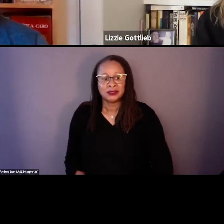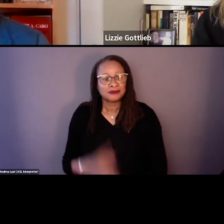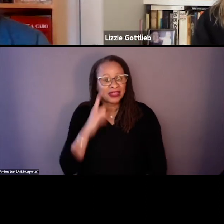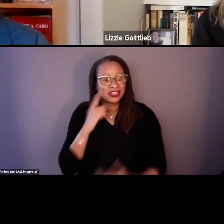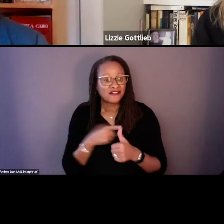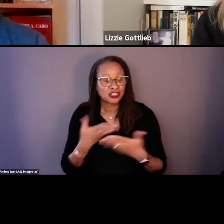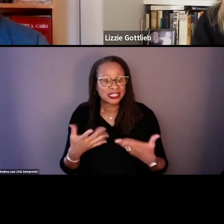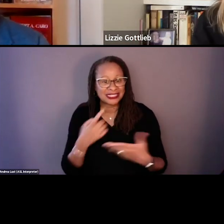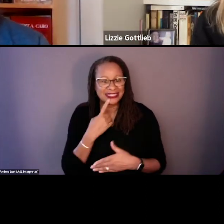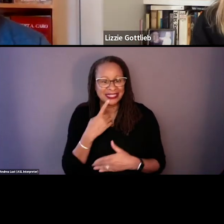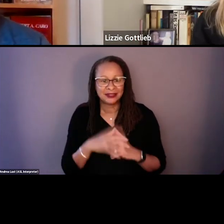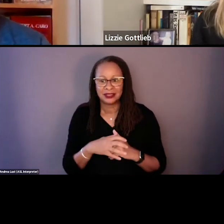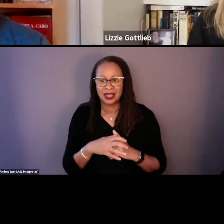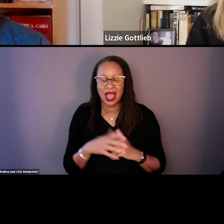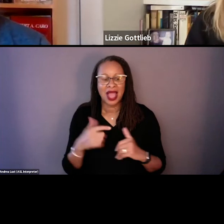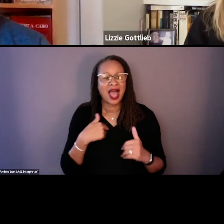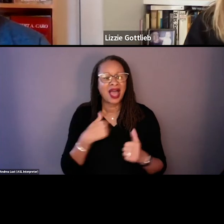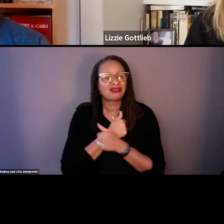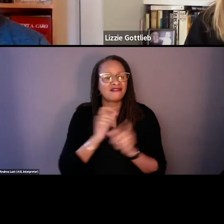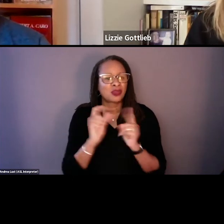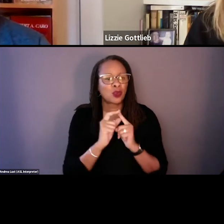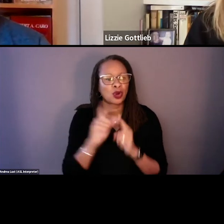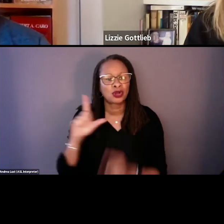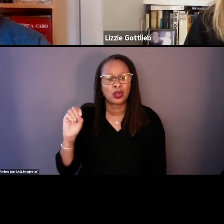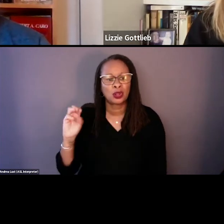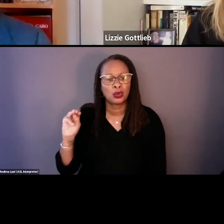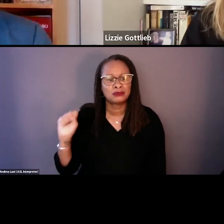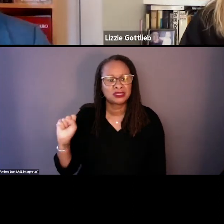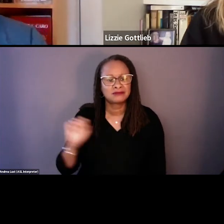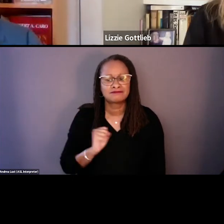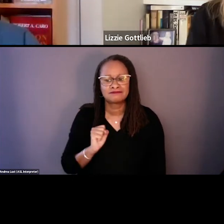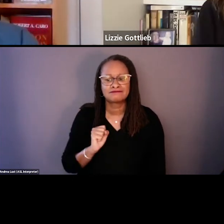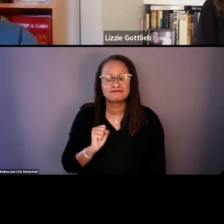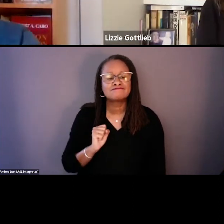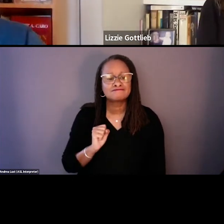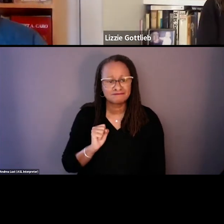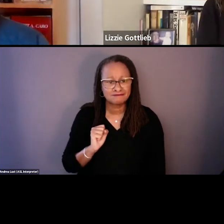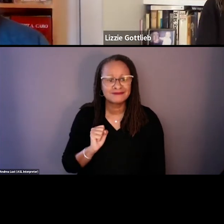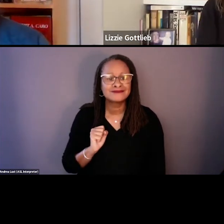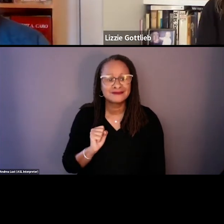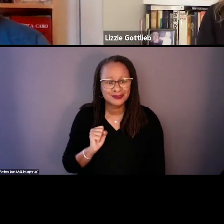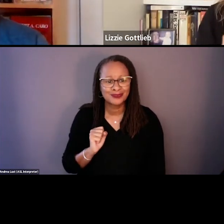and I think the first thing he said was, "I love the word 'looms'," which my father's, you know,